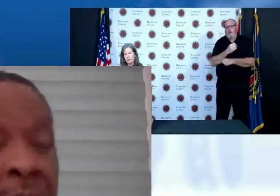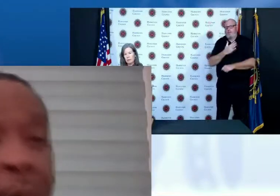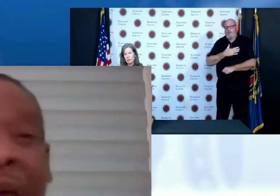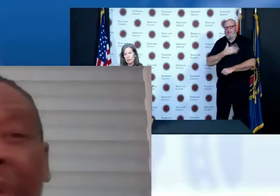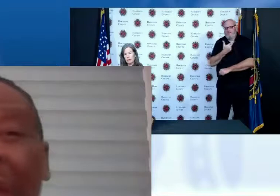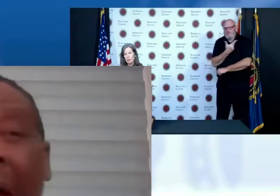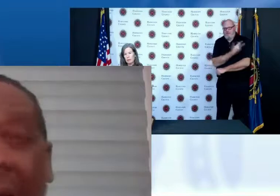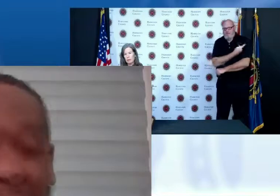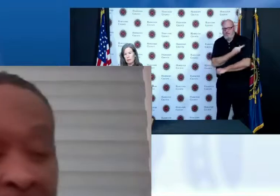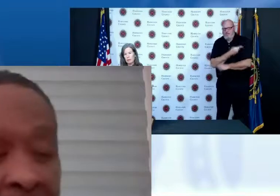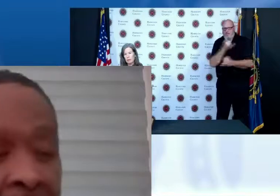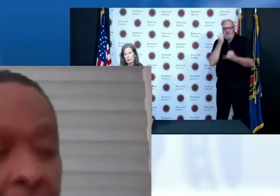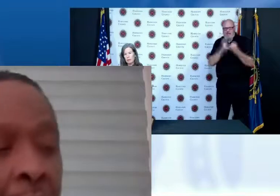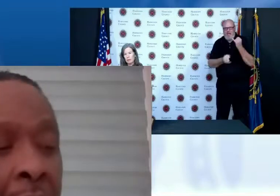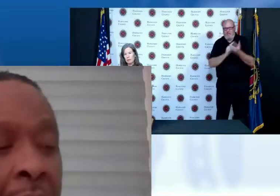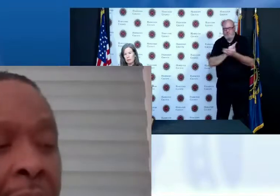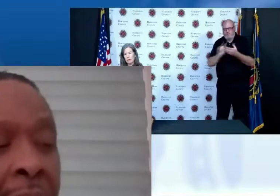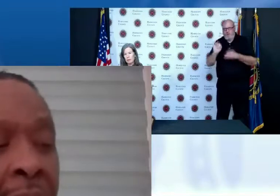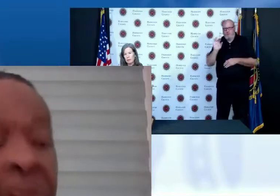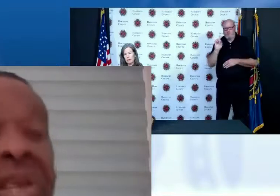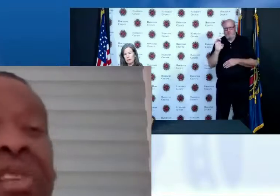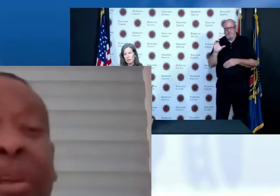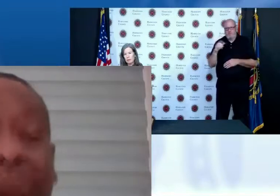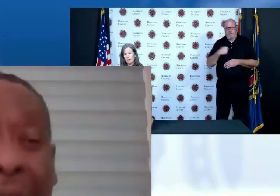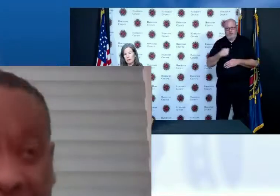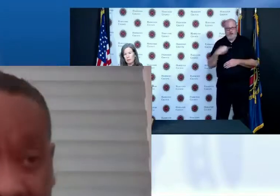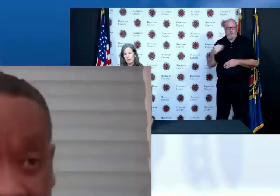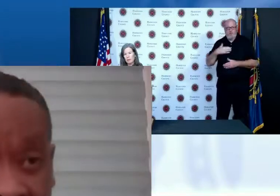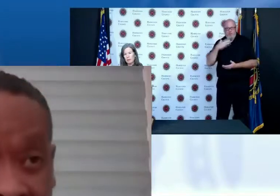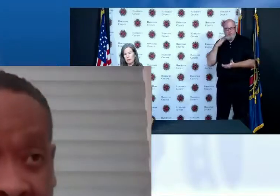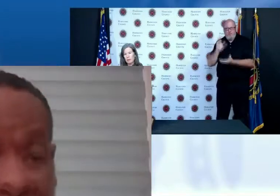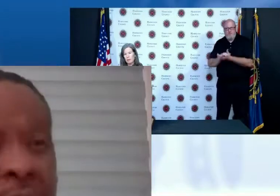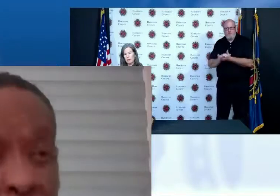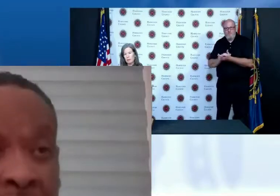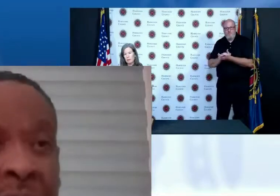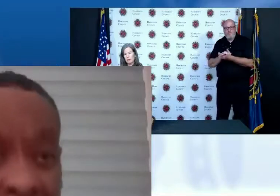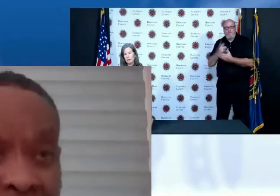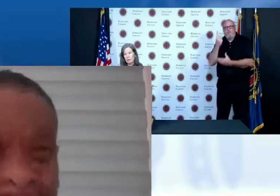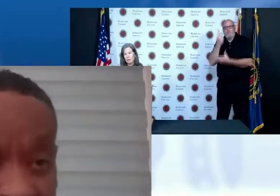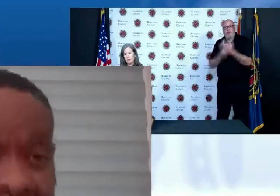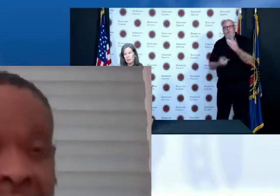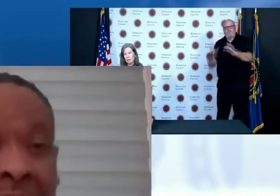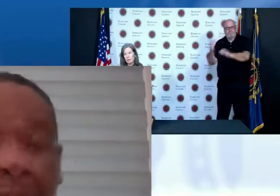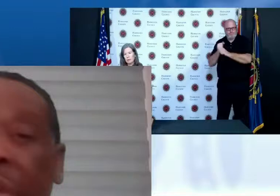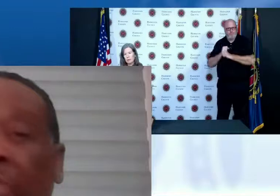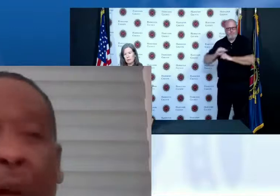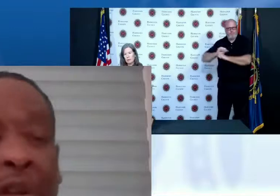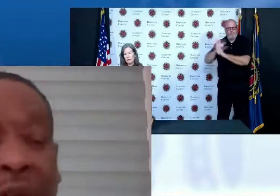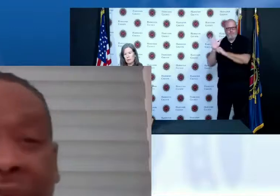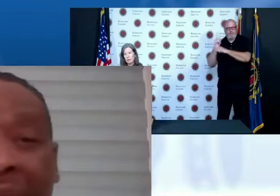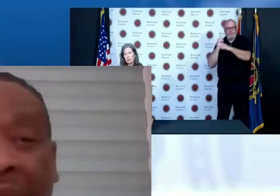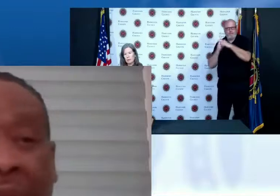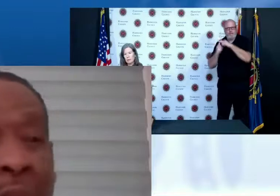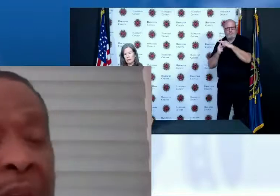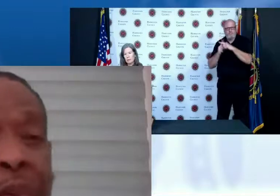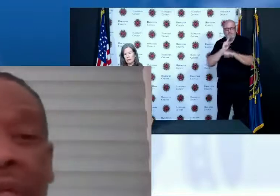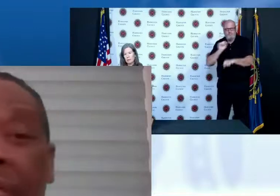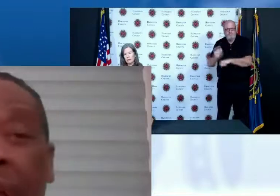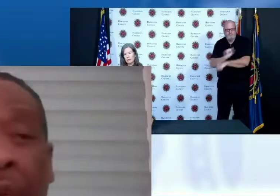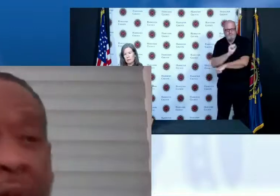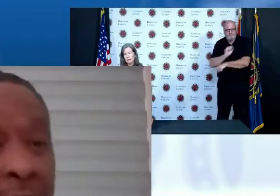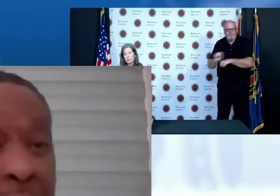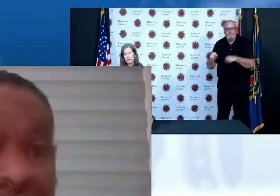my wife and I were we tested positive for Covid-19 and this virus affects people in very very